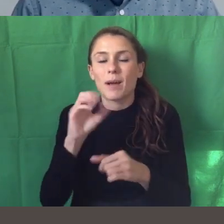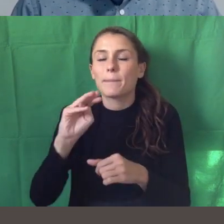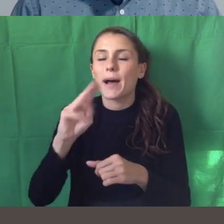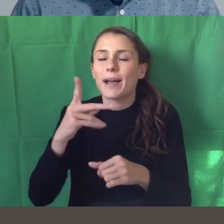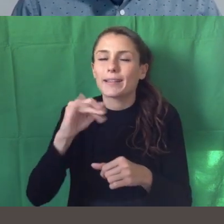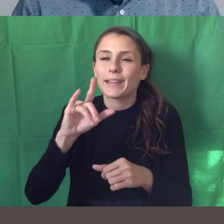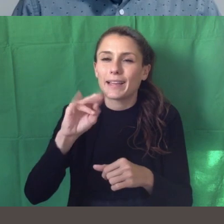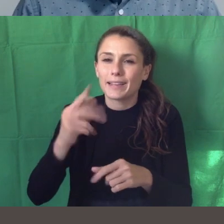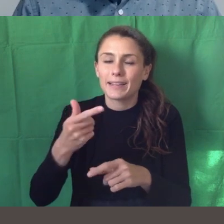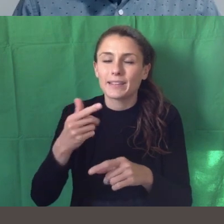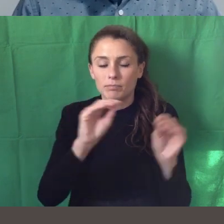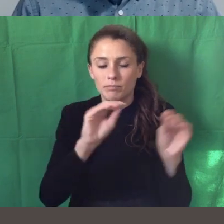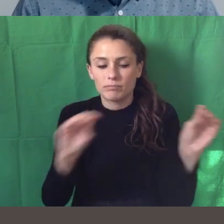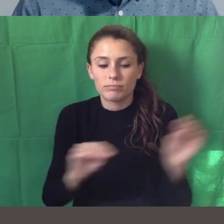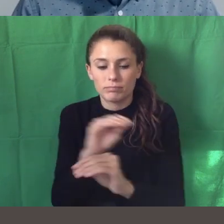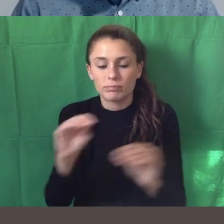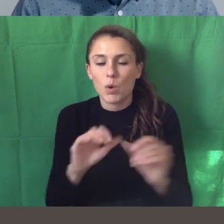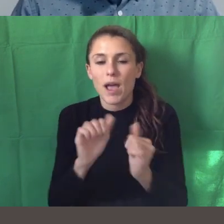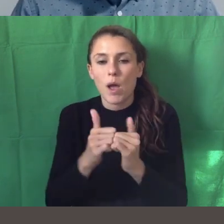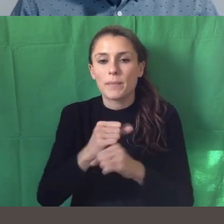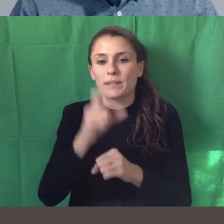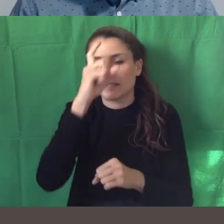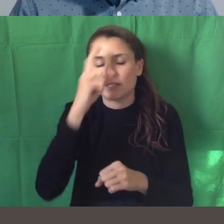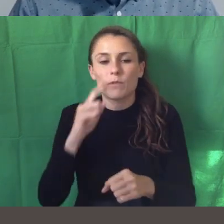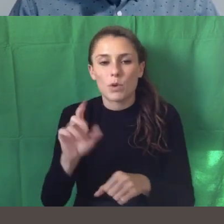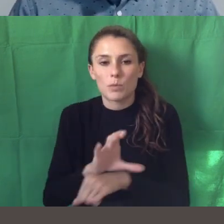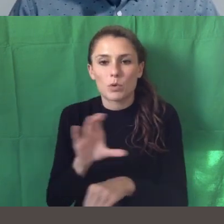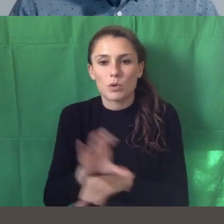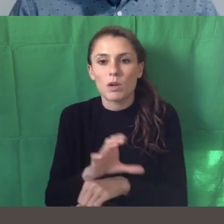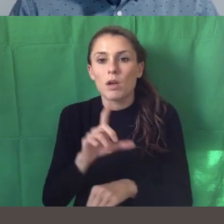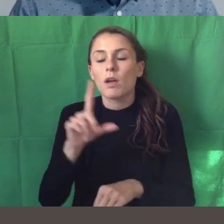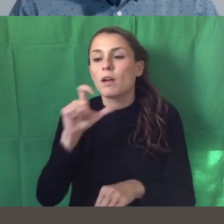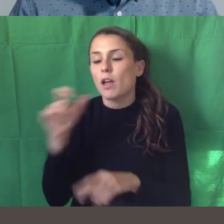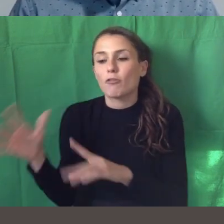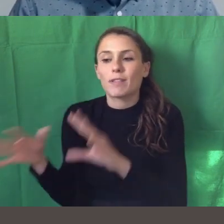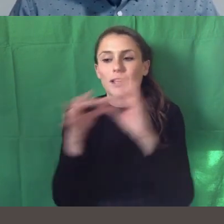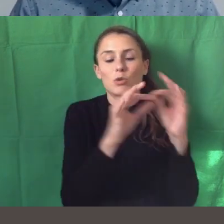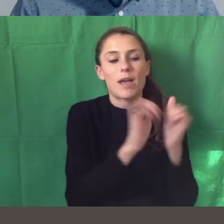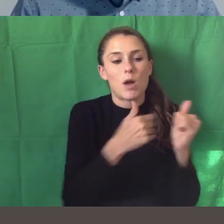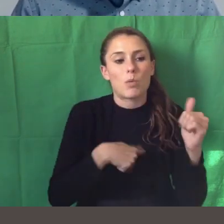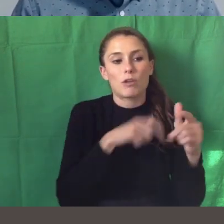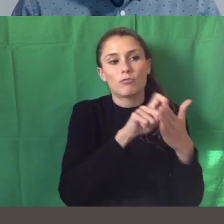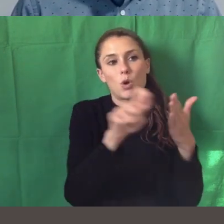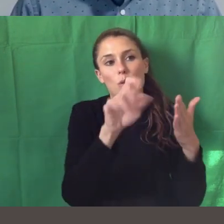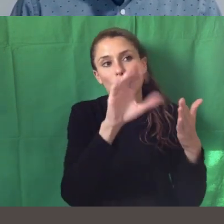Although it doesn't seem to have any relationship to how we wrote the code originally,